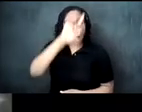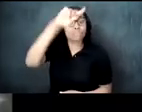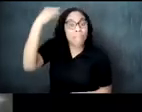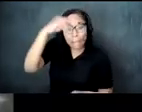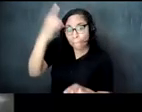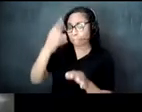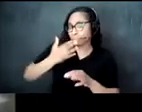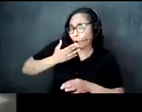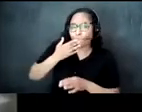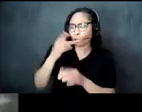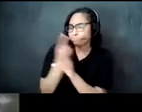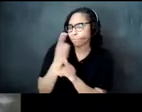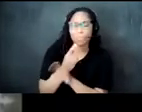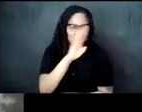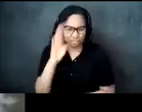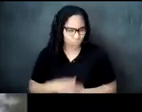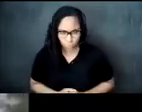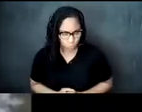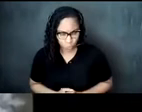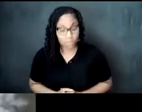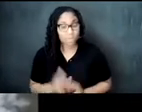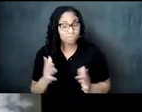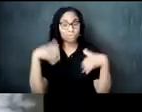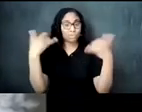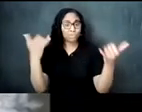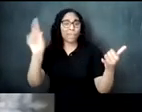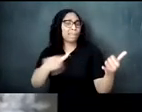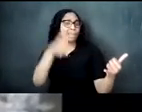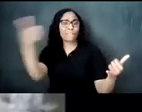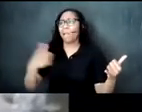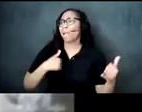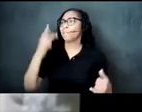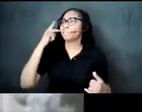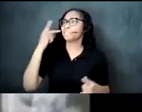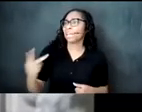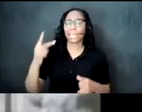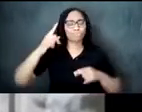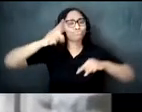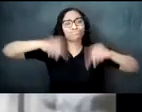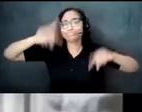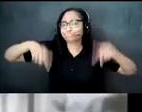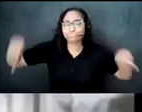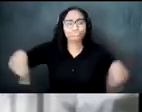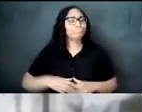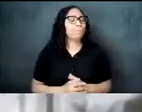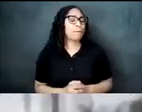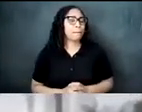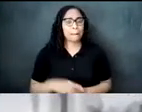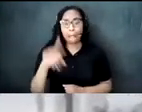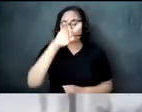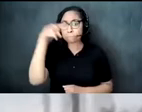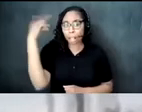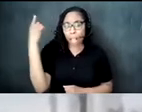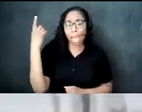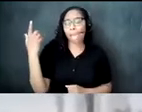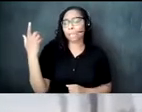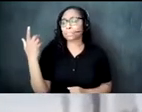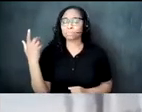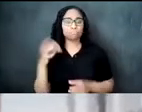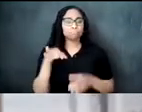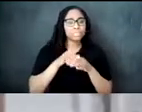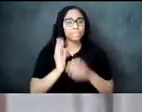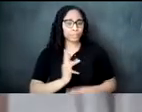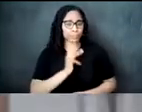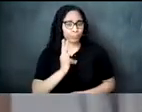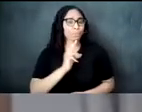but today anything goes i've seen uh several black tea formal wear being worn at events